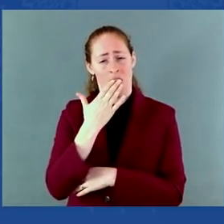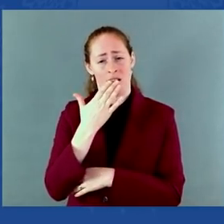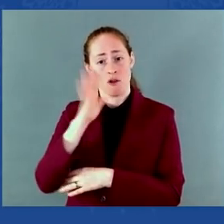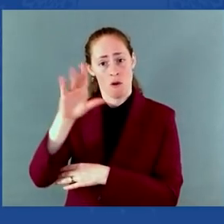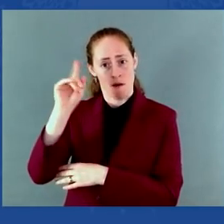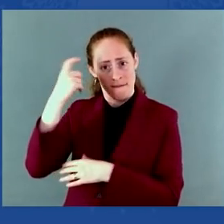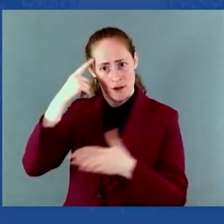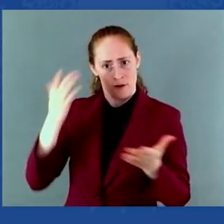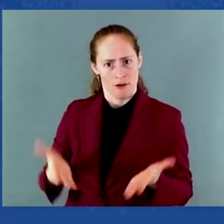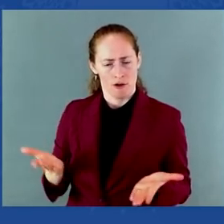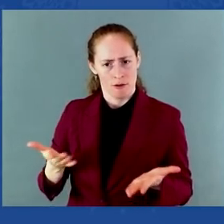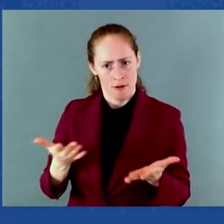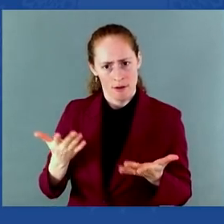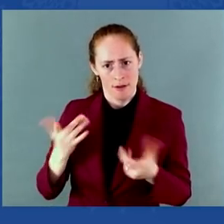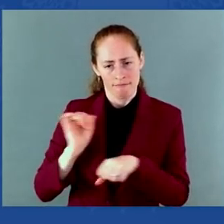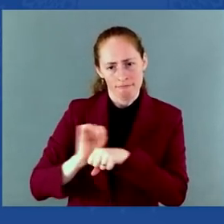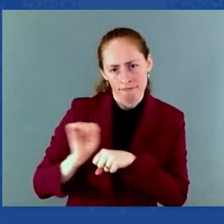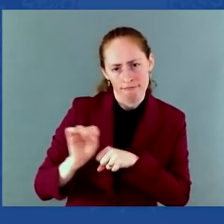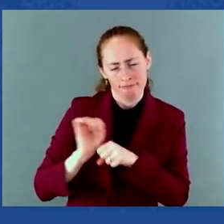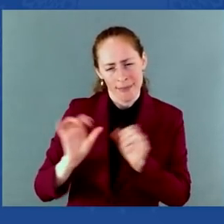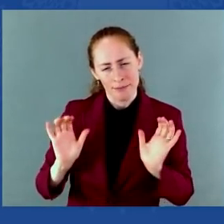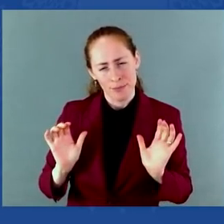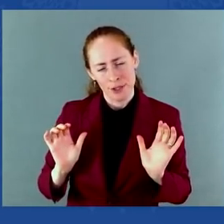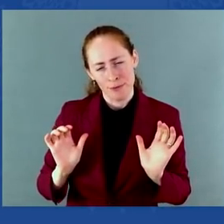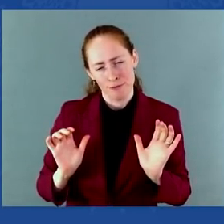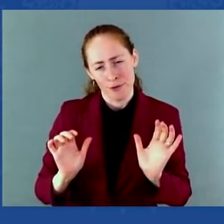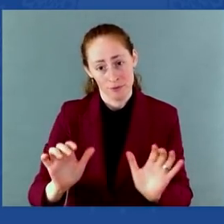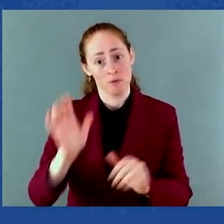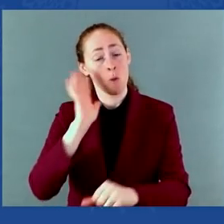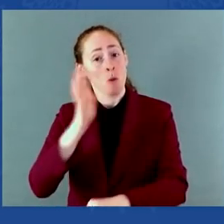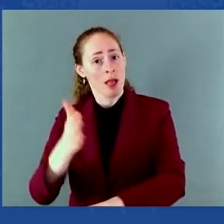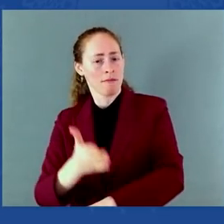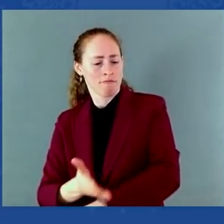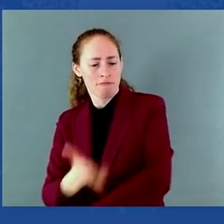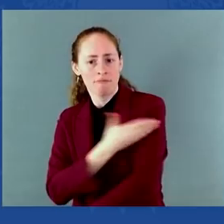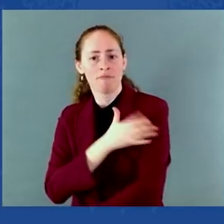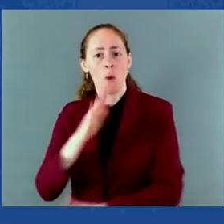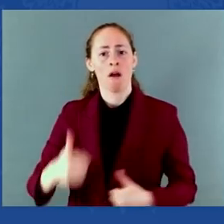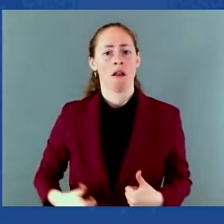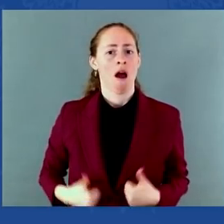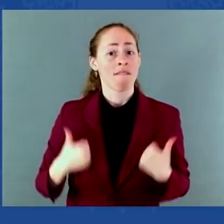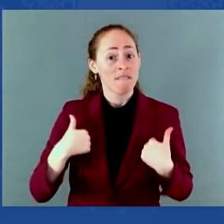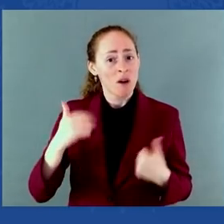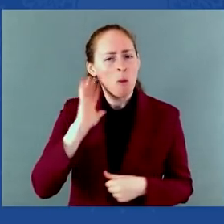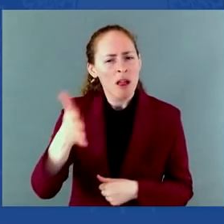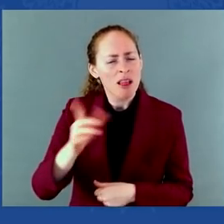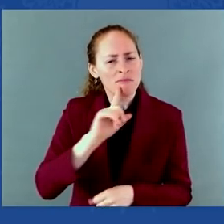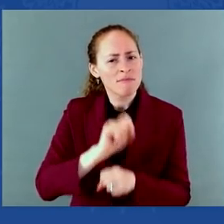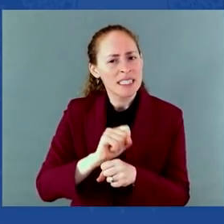and that's literal. For example, the Pemi Bridge here you just -- I just walked across --